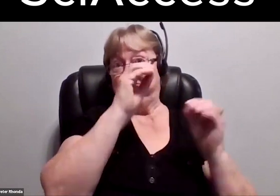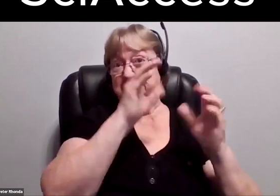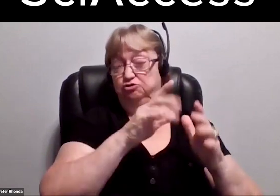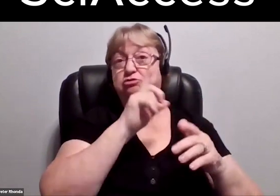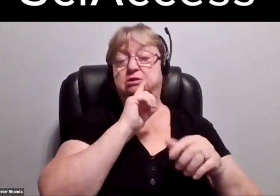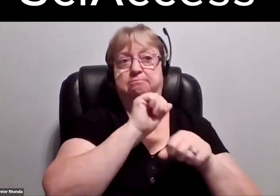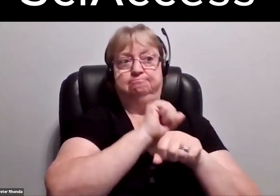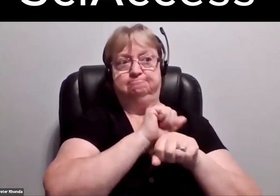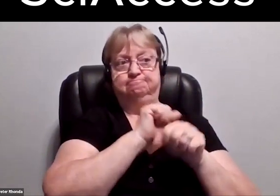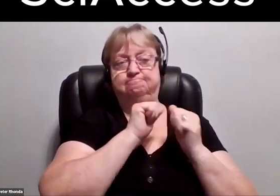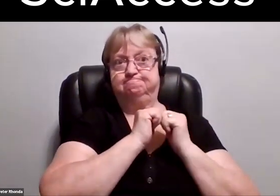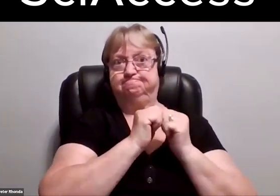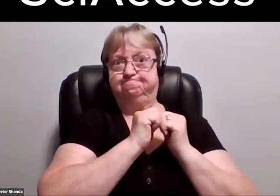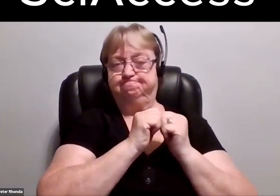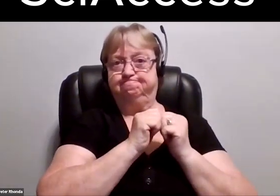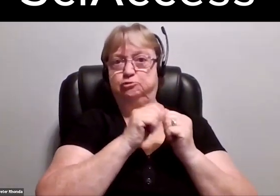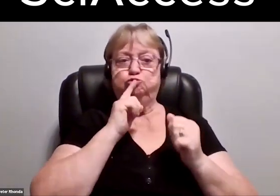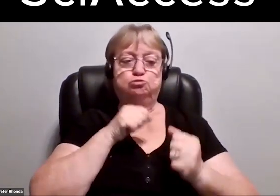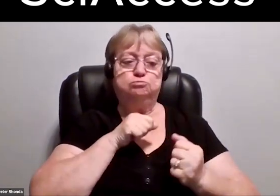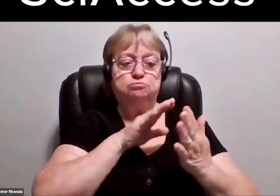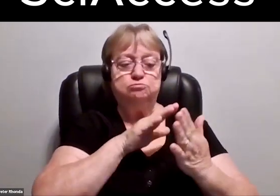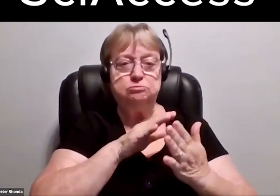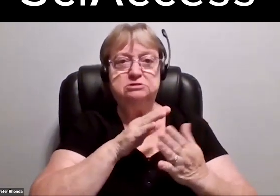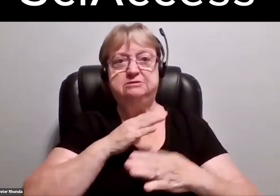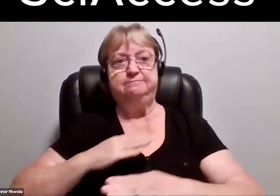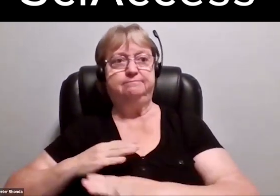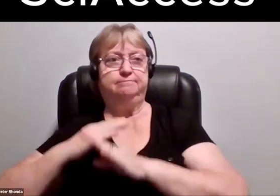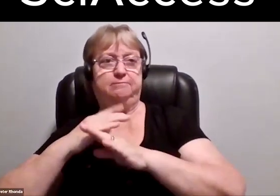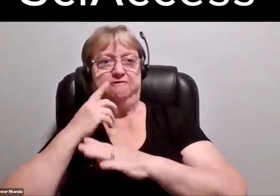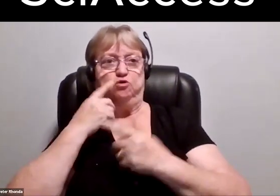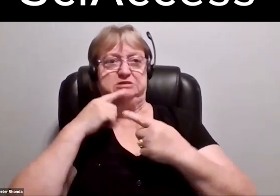to address key barriers to success in STEM of students with VI.